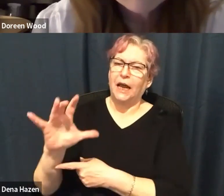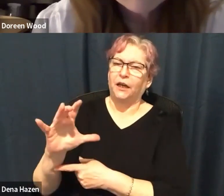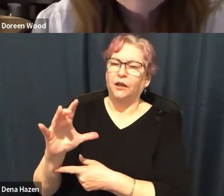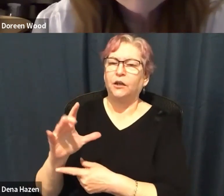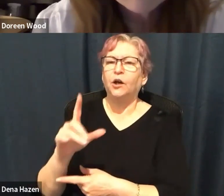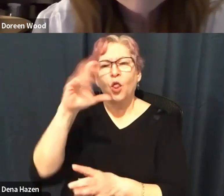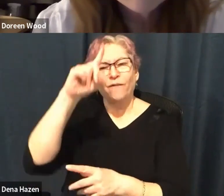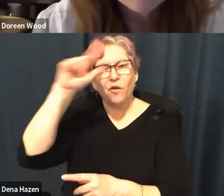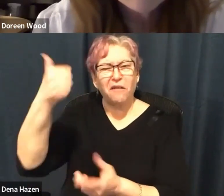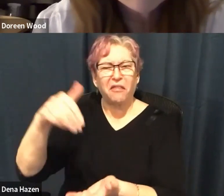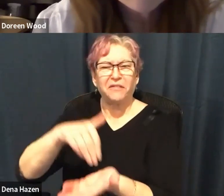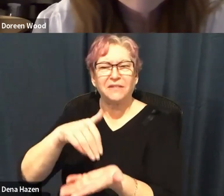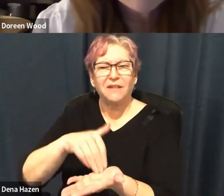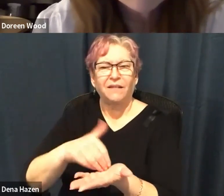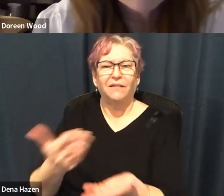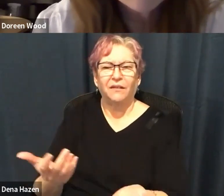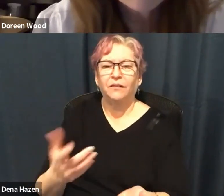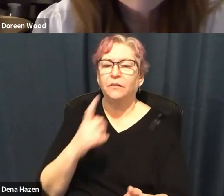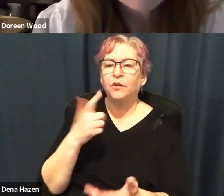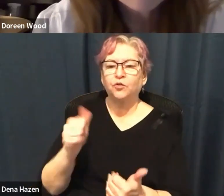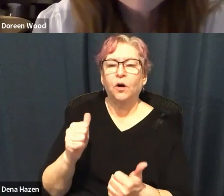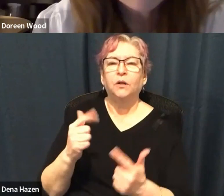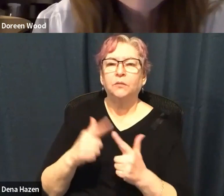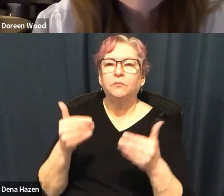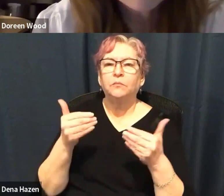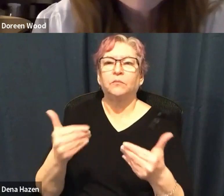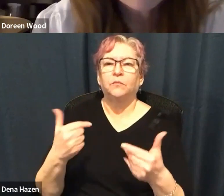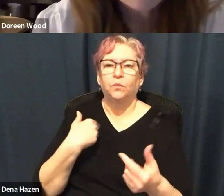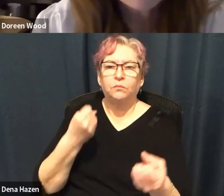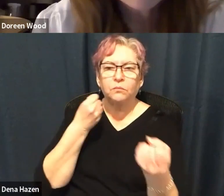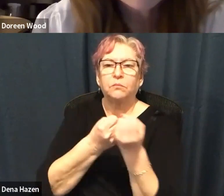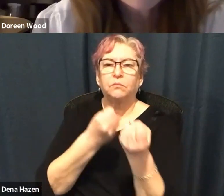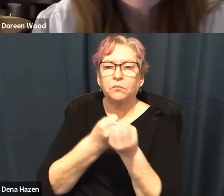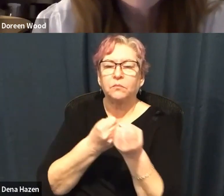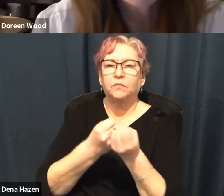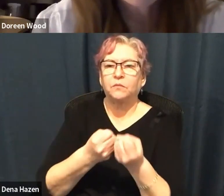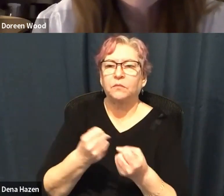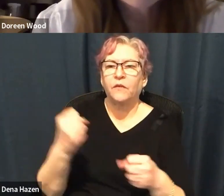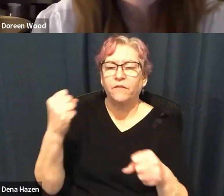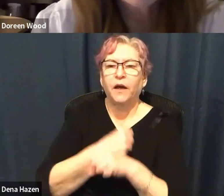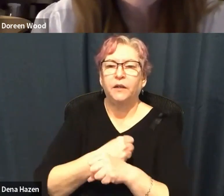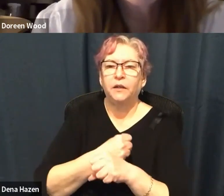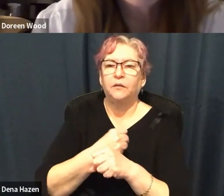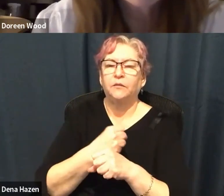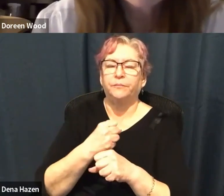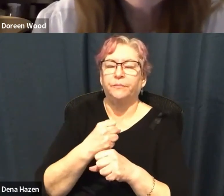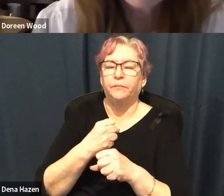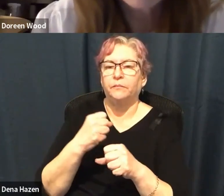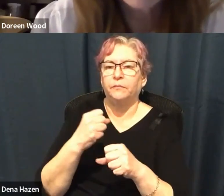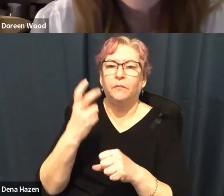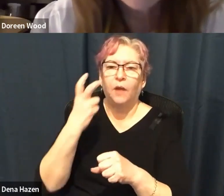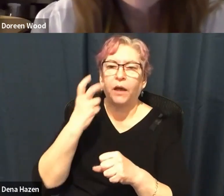and really try and put forward the Foundation Fighting Blindness' free genetic testing.